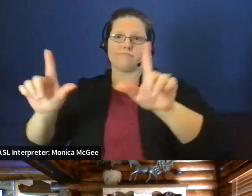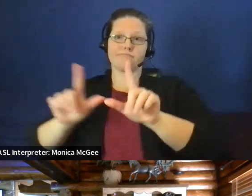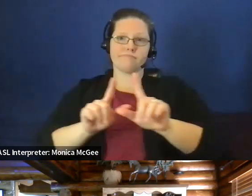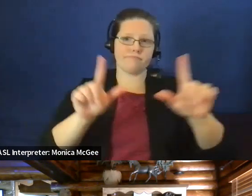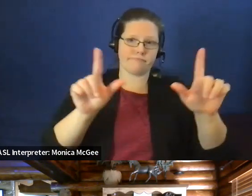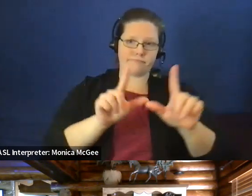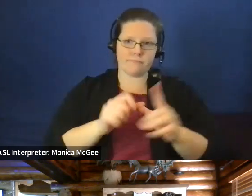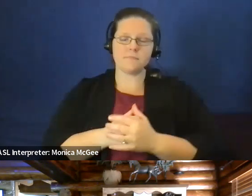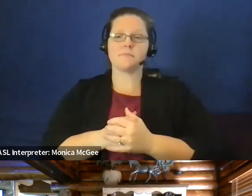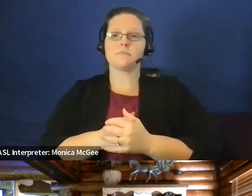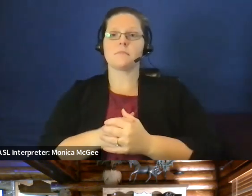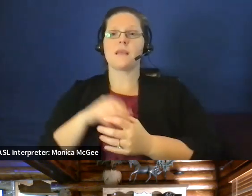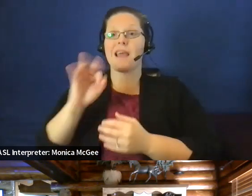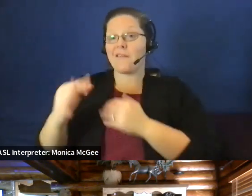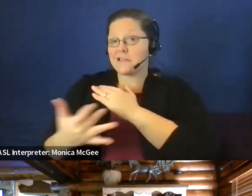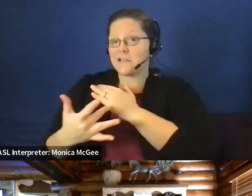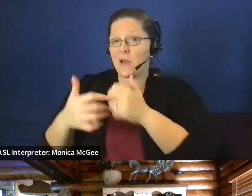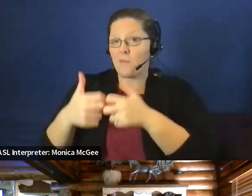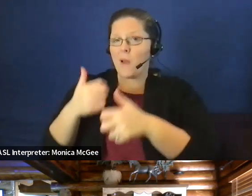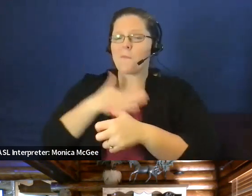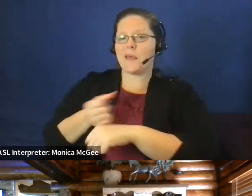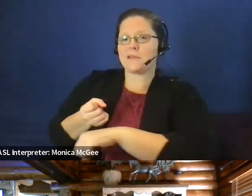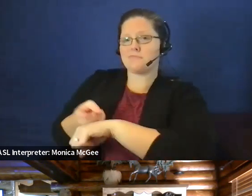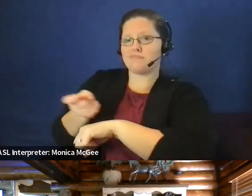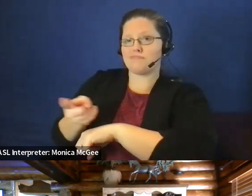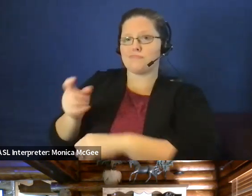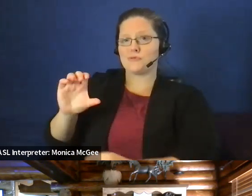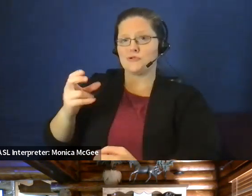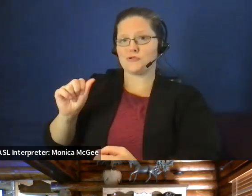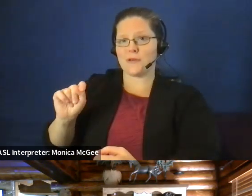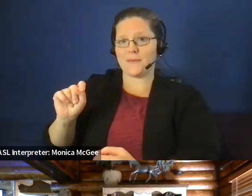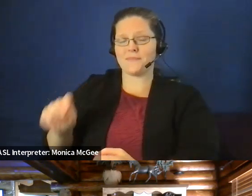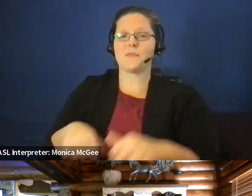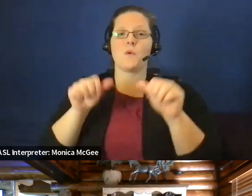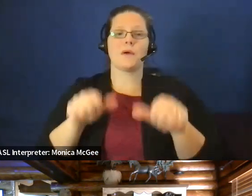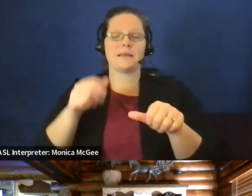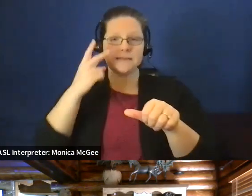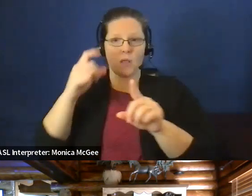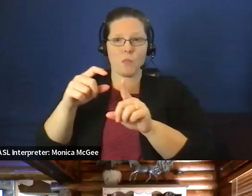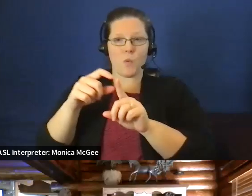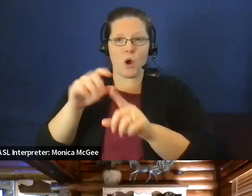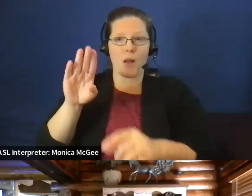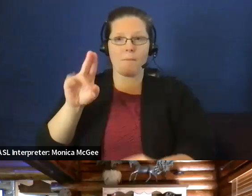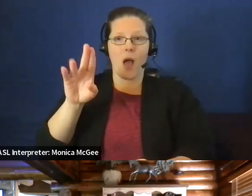you would like too change the size of the screen if slides are shown, select the line in the mid Tom make the slides